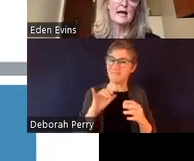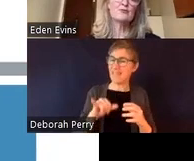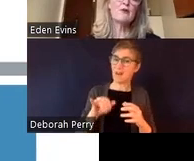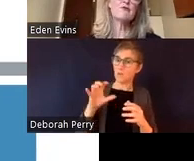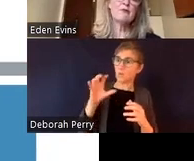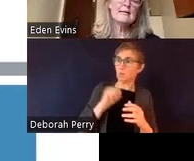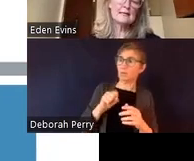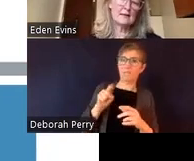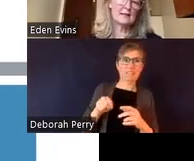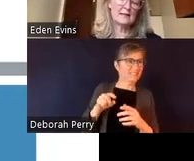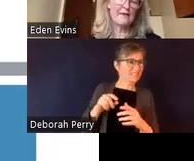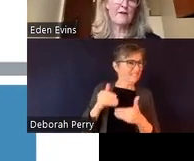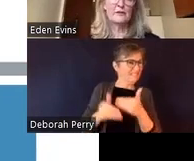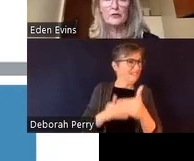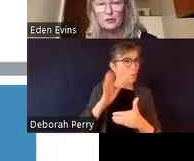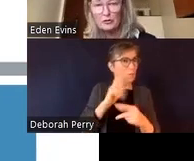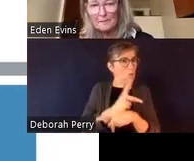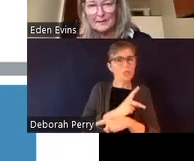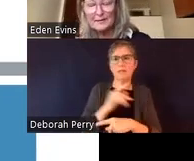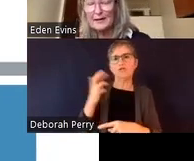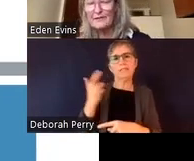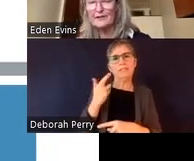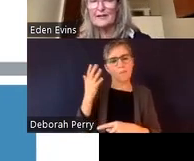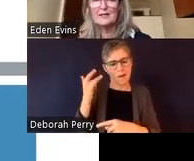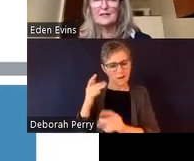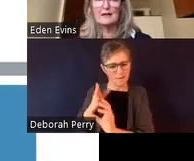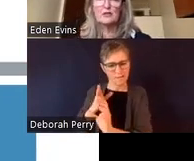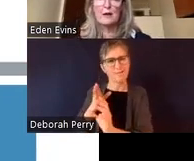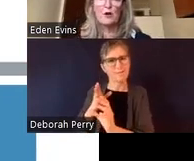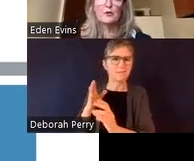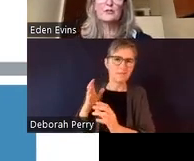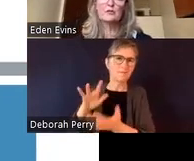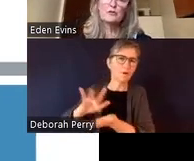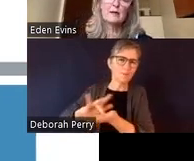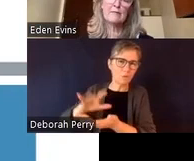is one reason that, say, pharmaceutical companies and even investigators may want to exclude them